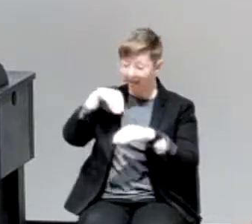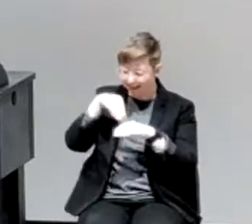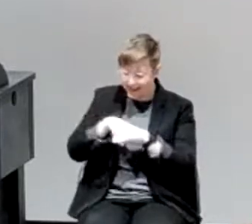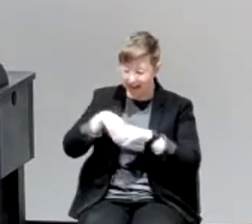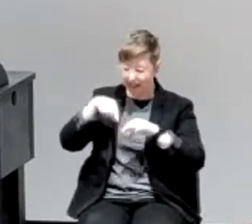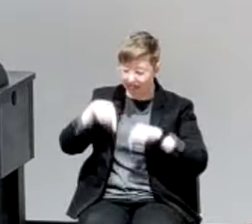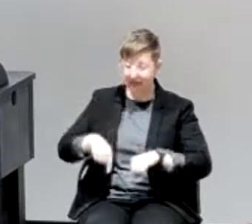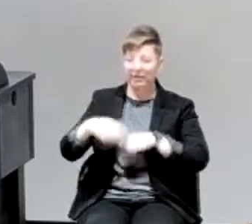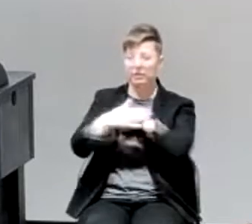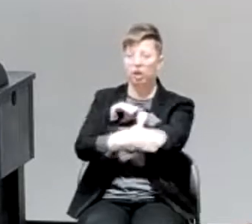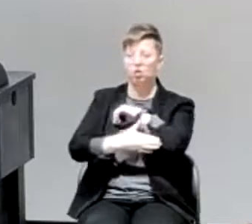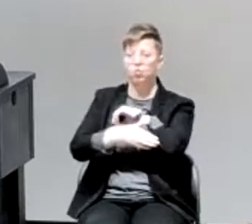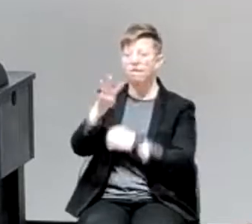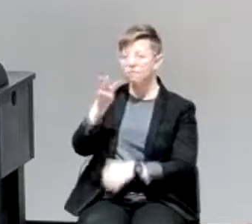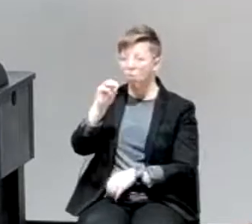I got that in history class but I didn't get US history.